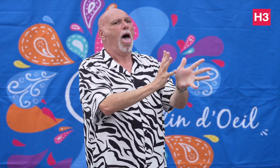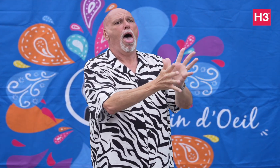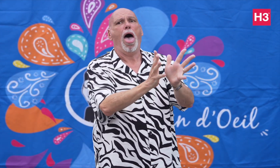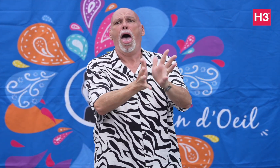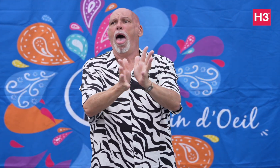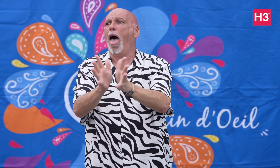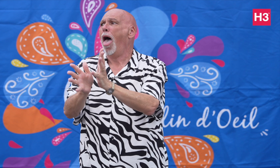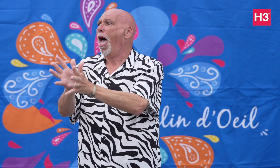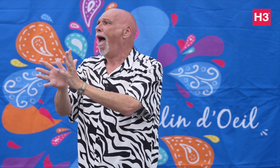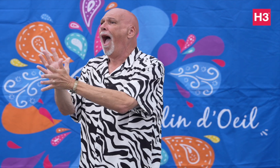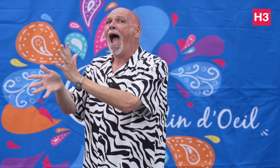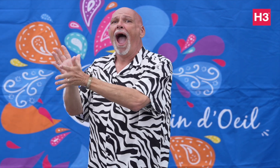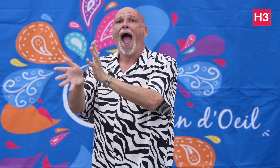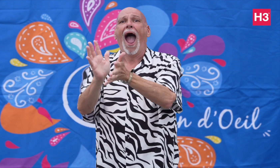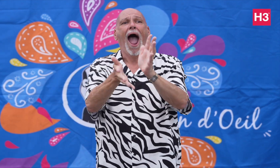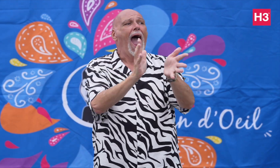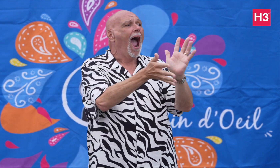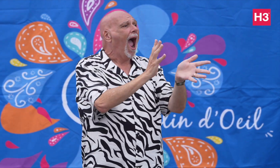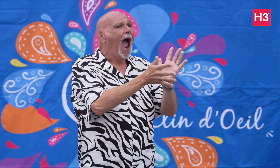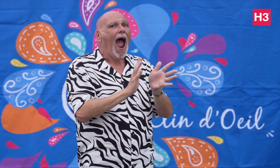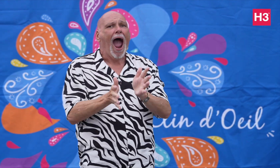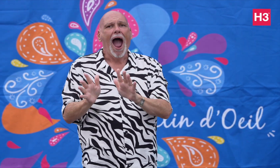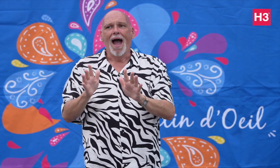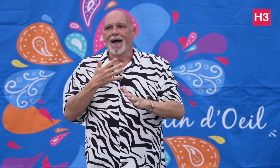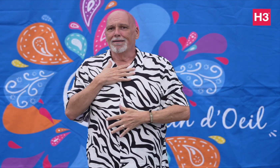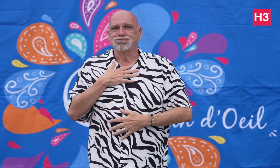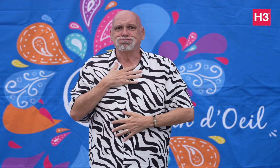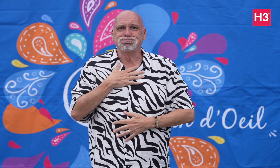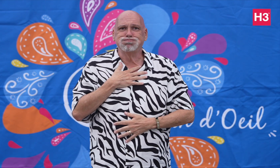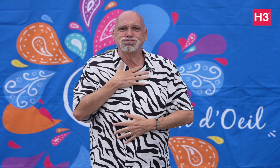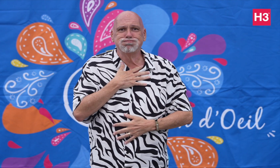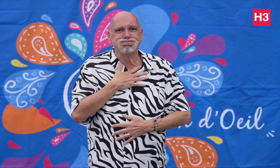What a relief — it made things so much easier! If you ever come to the festival,